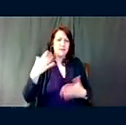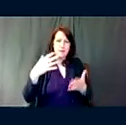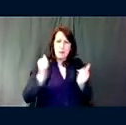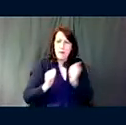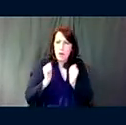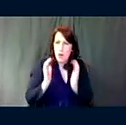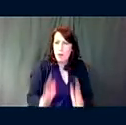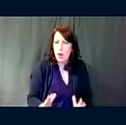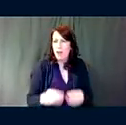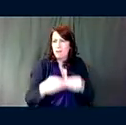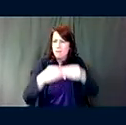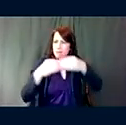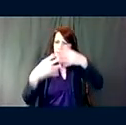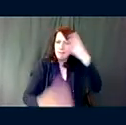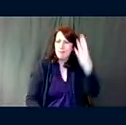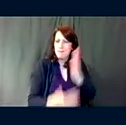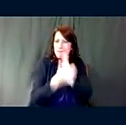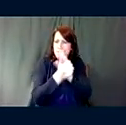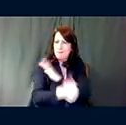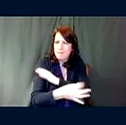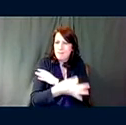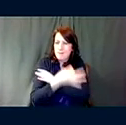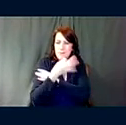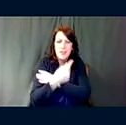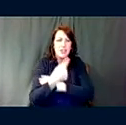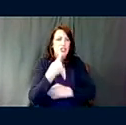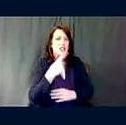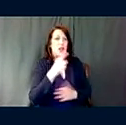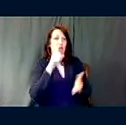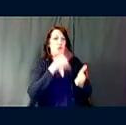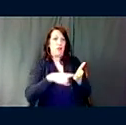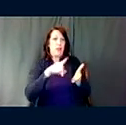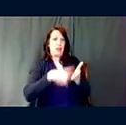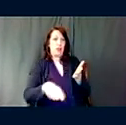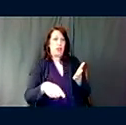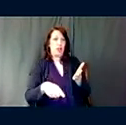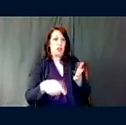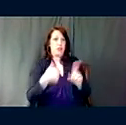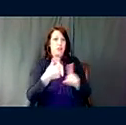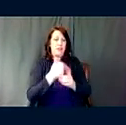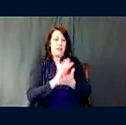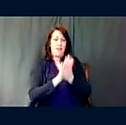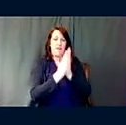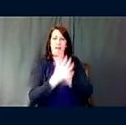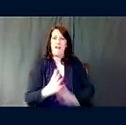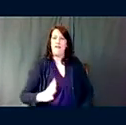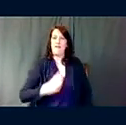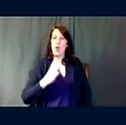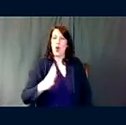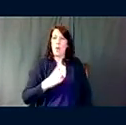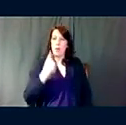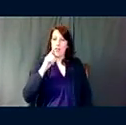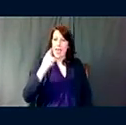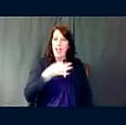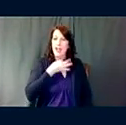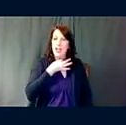SHE WAS AN ETHNOGRAPHER, SCHOLAR, PERFORM ARE, SHE SAID RESEARCH IS FORMALIZED CURIOSITY, POKING AND PRYING WITH A PURPOSE.